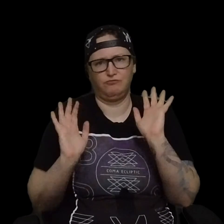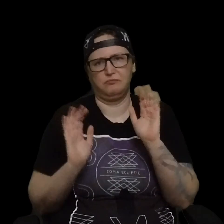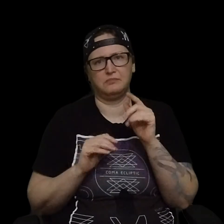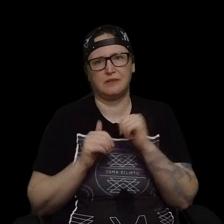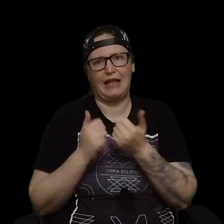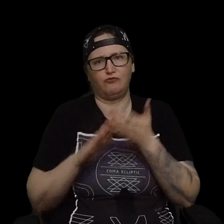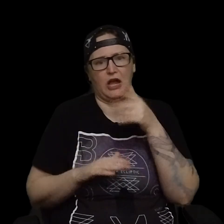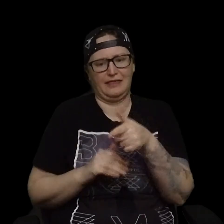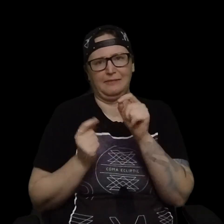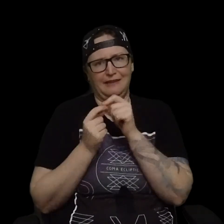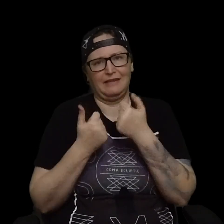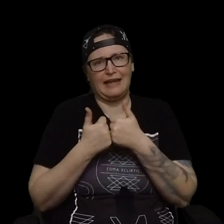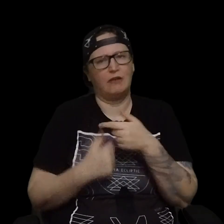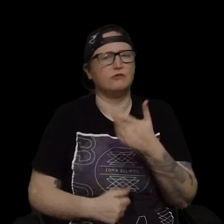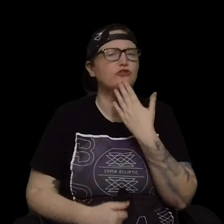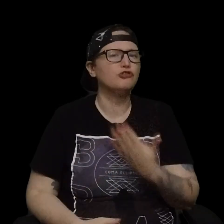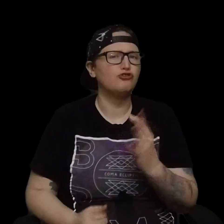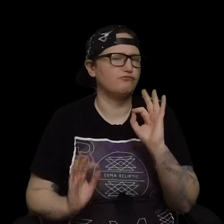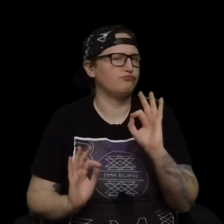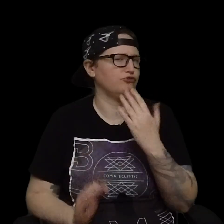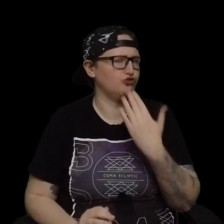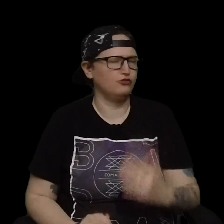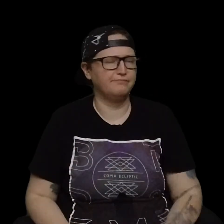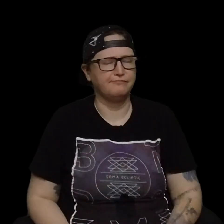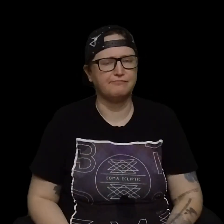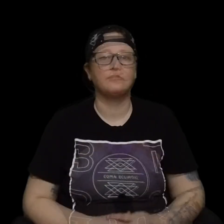of advice this is good for just knowing how to set up and run this game so I think that's really good